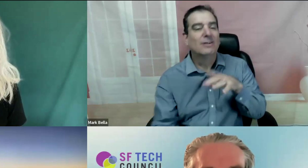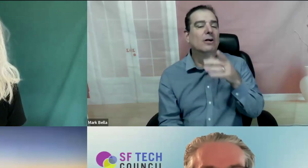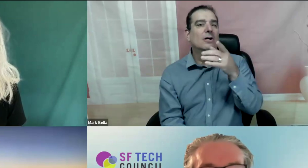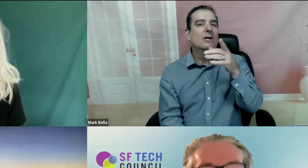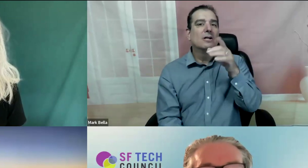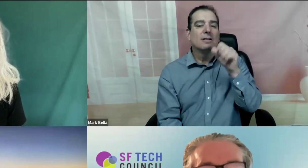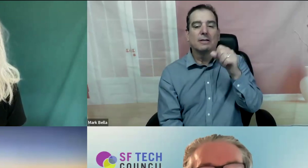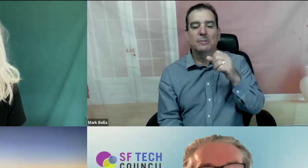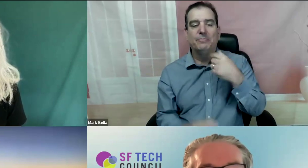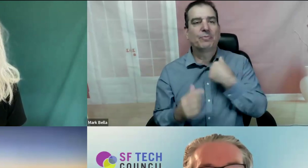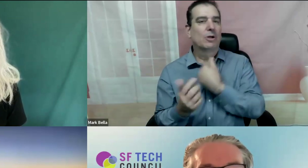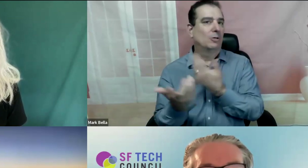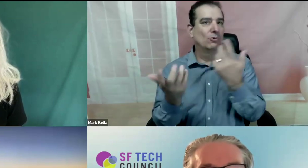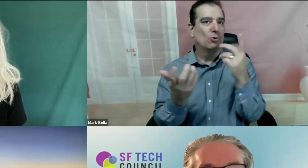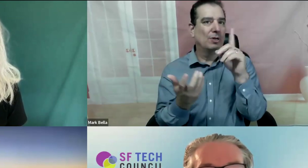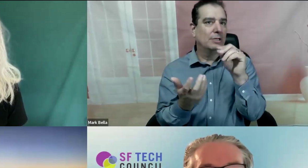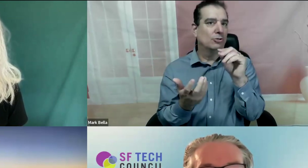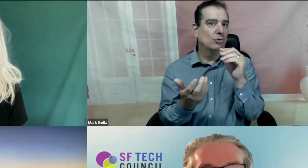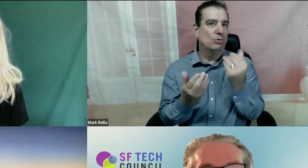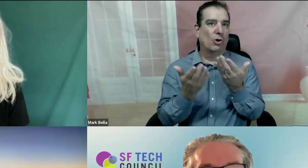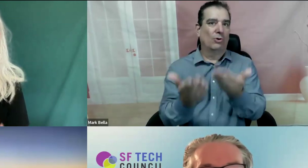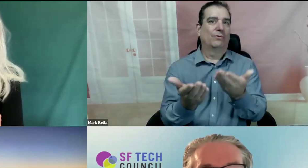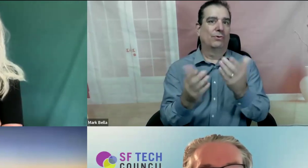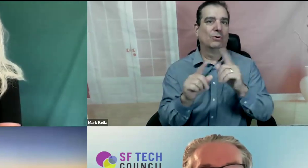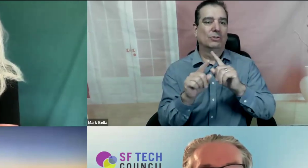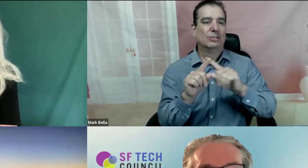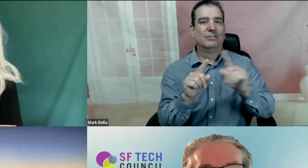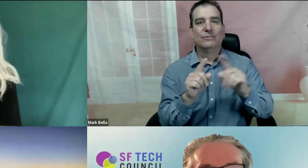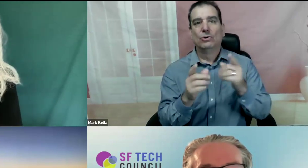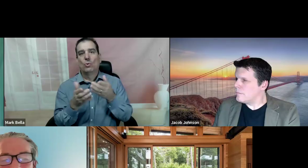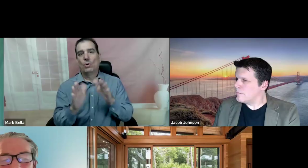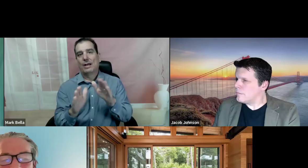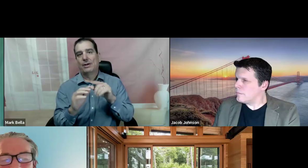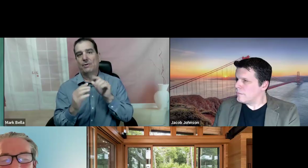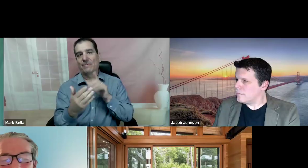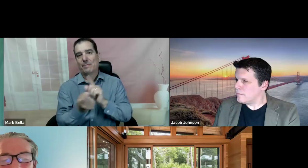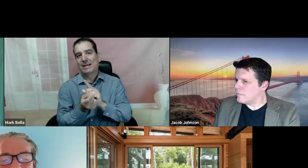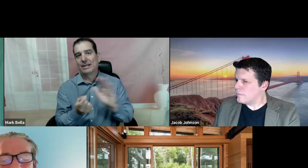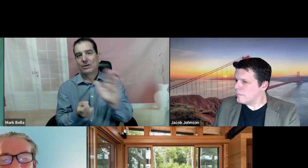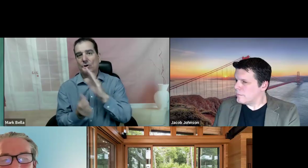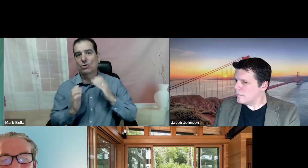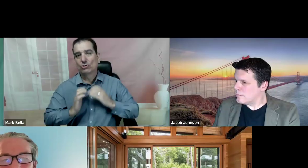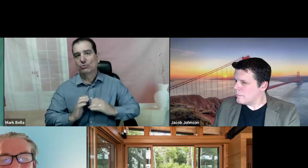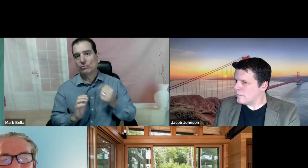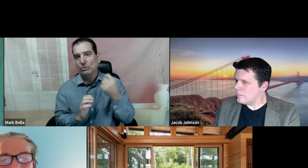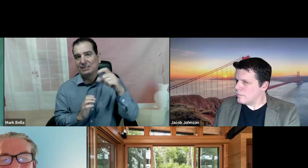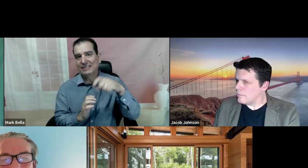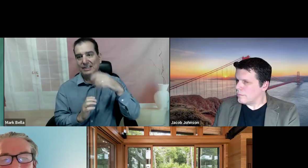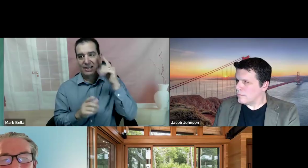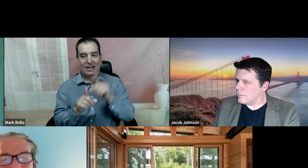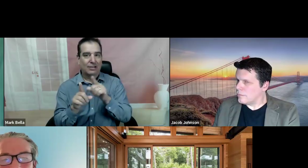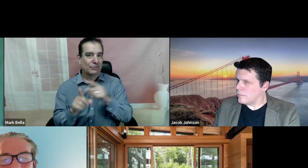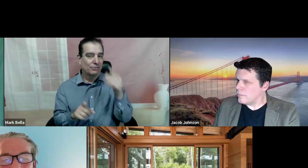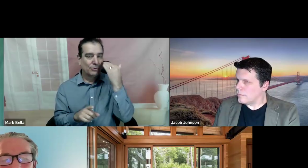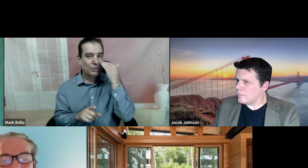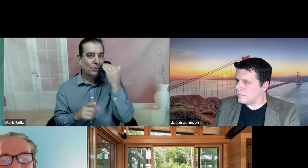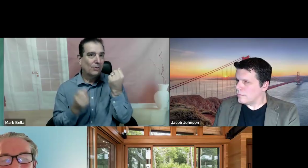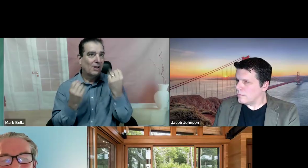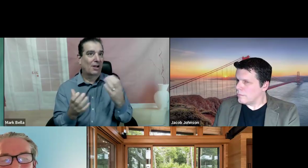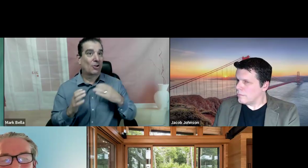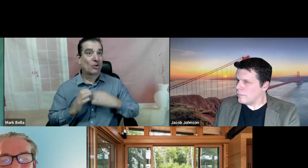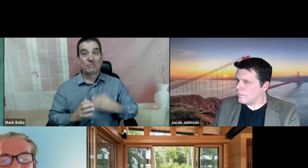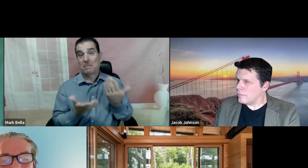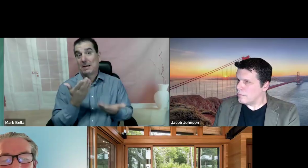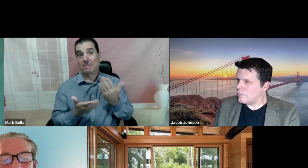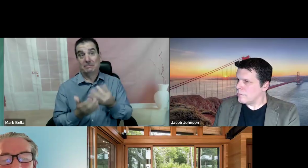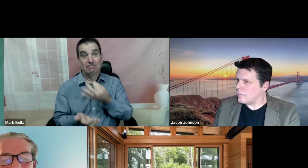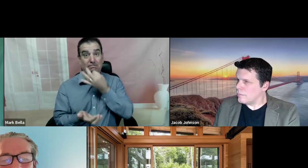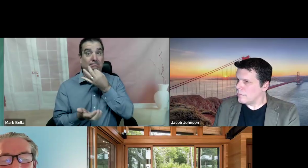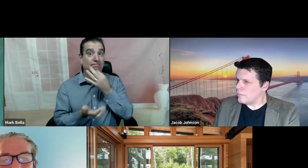one. Yeah. So, we do offer different ways to meet the clients and the consumers and their needs. So